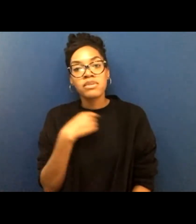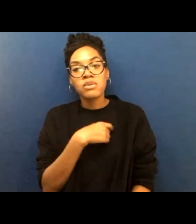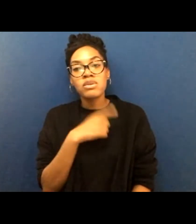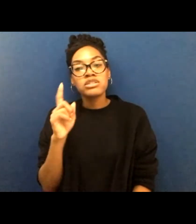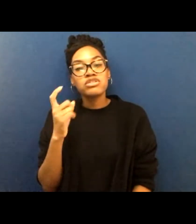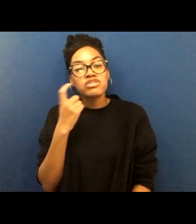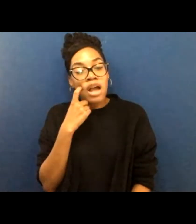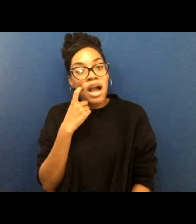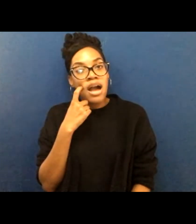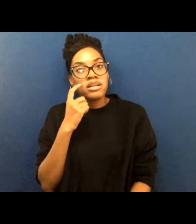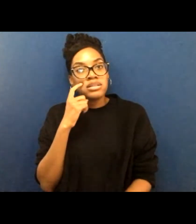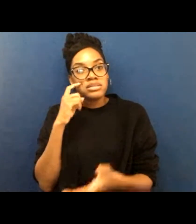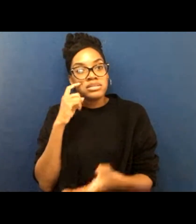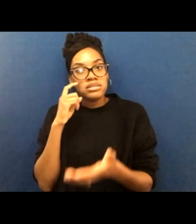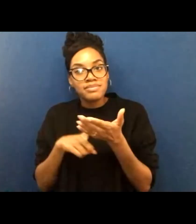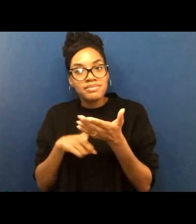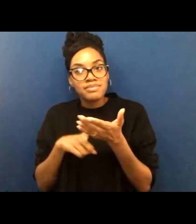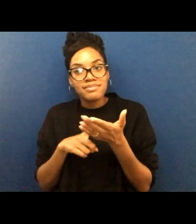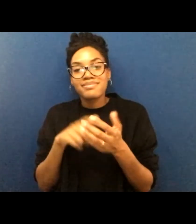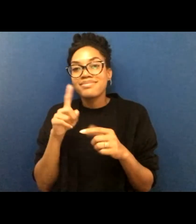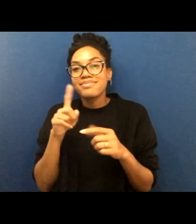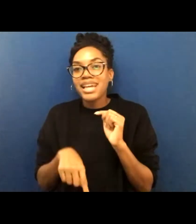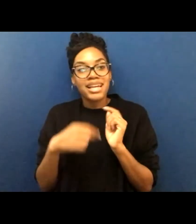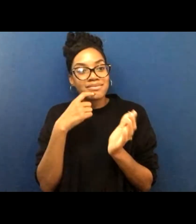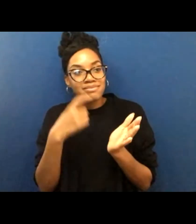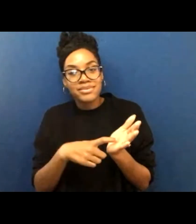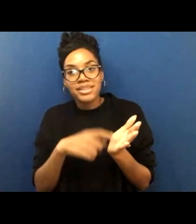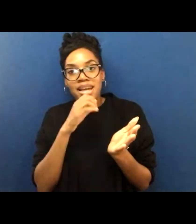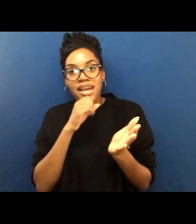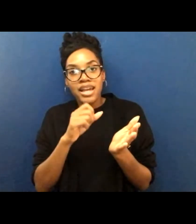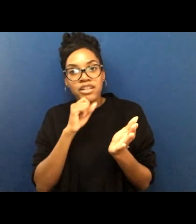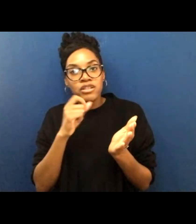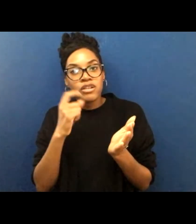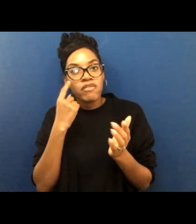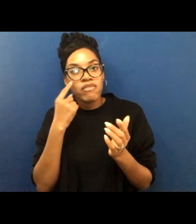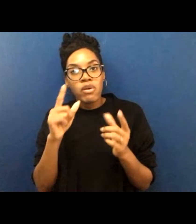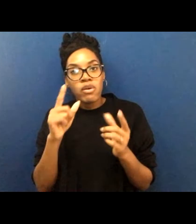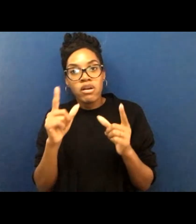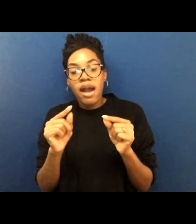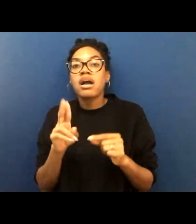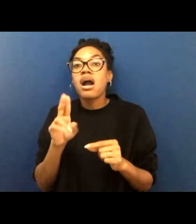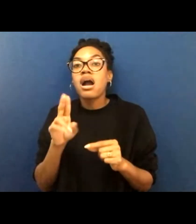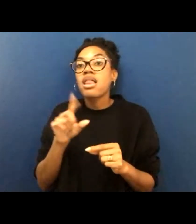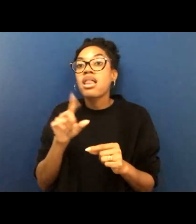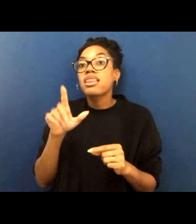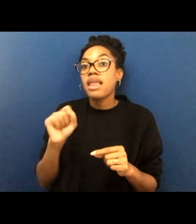that we can't actually age a crab unless we hold them for their entire lifetime in a laboratory,